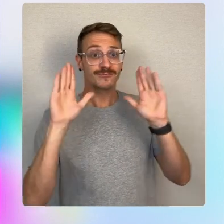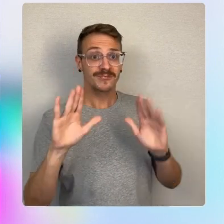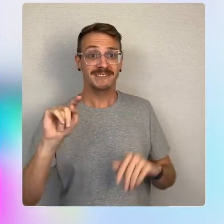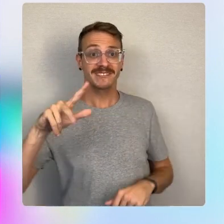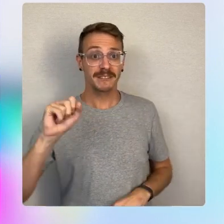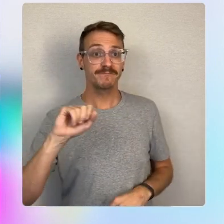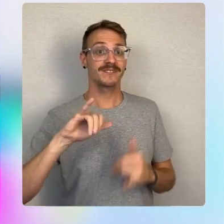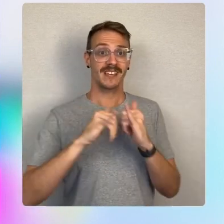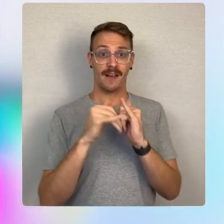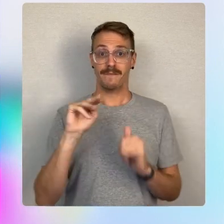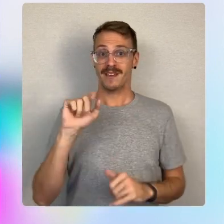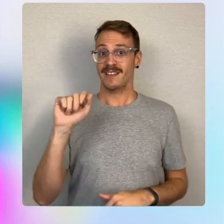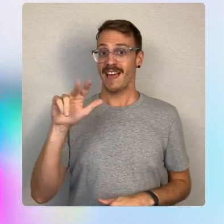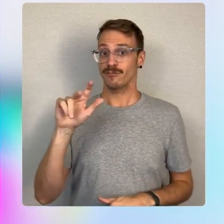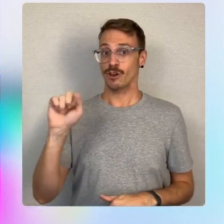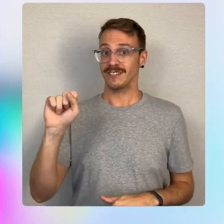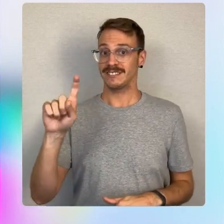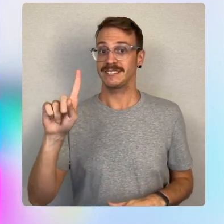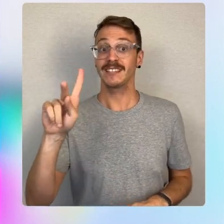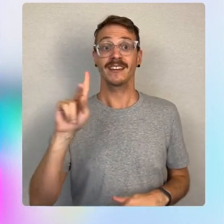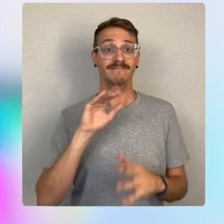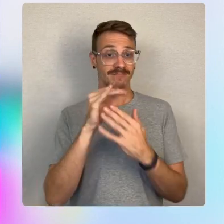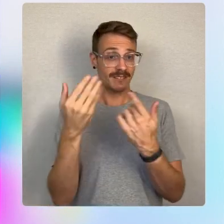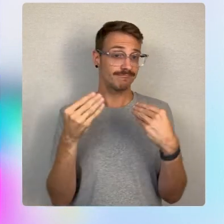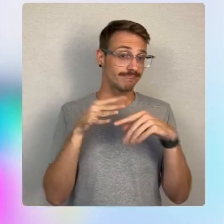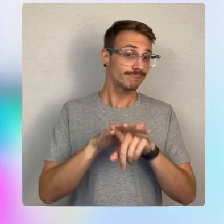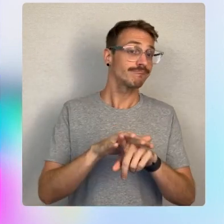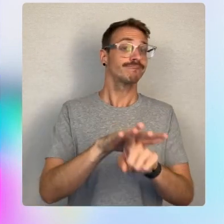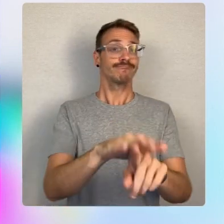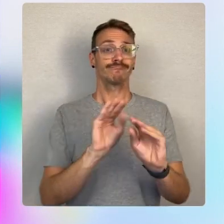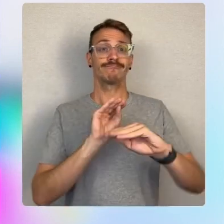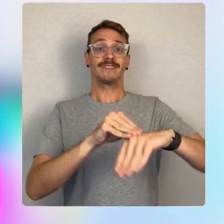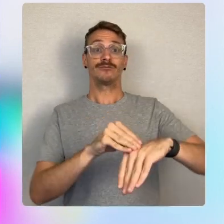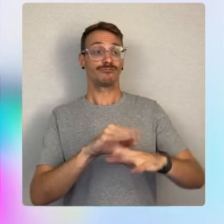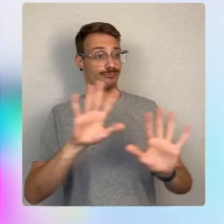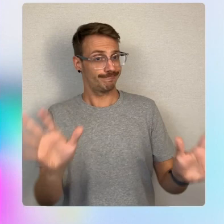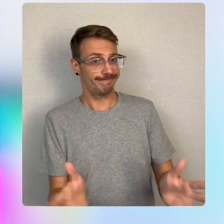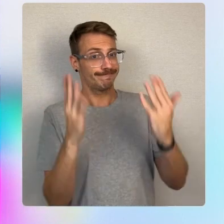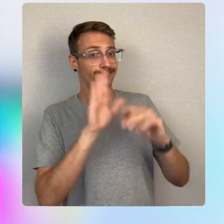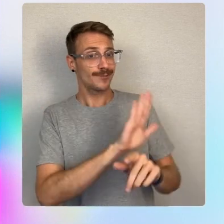on how the Meta Avatar SDK can be integrated and enhance the user's overall experience,